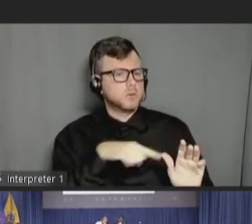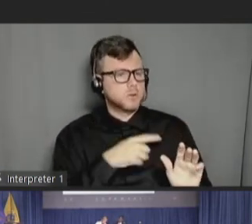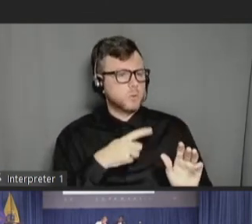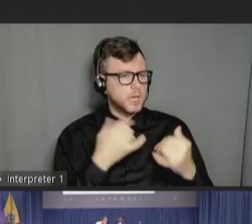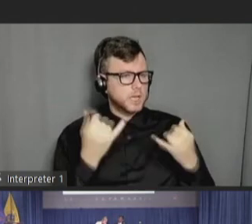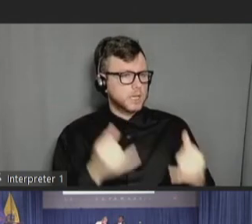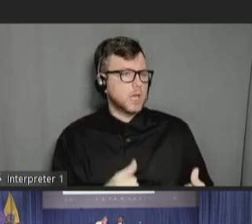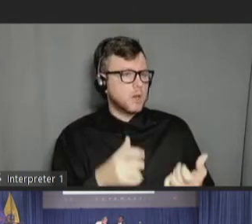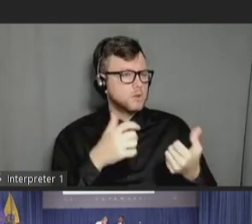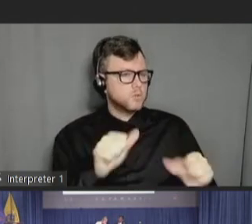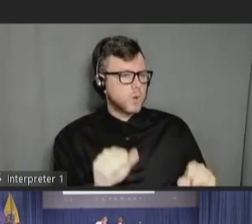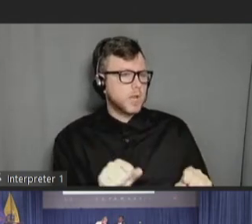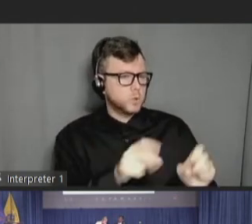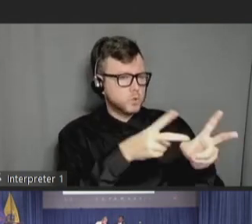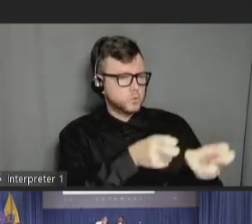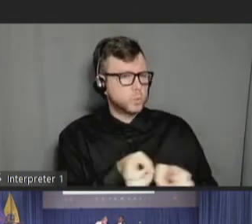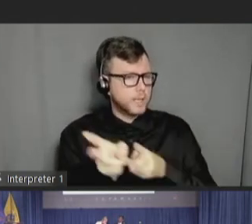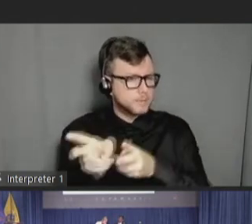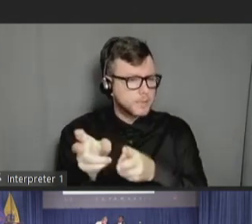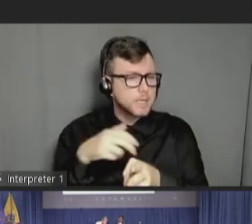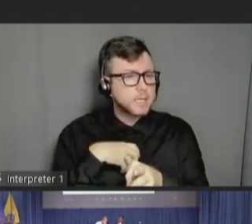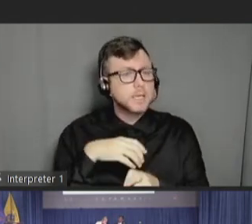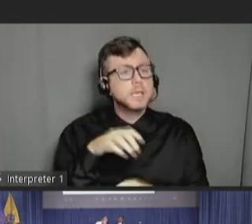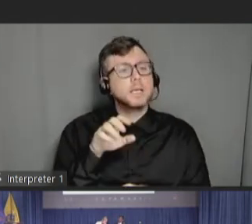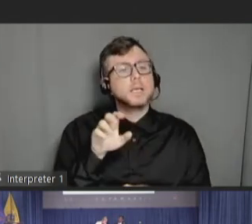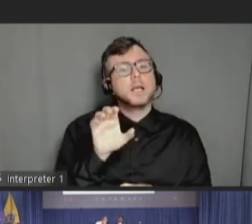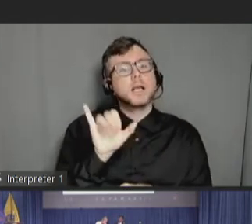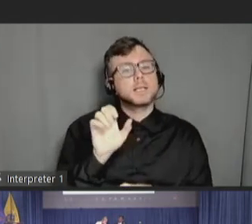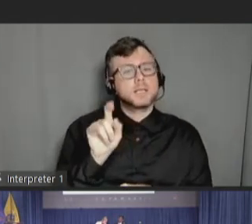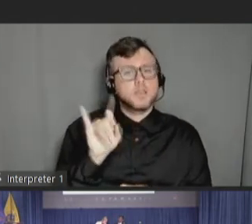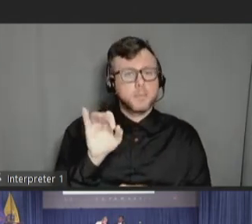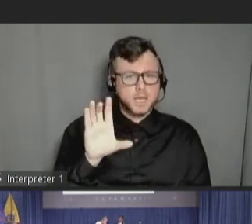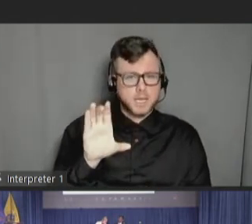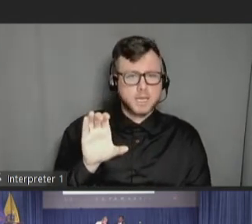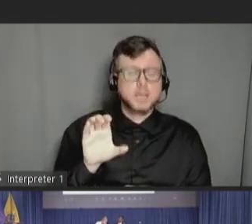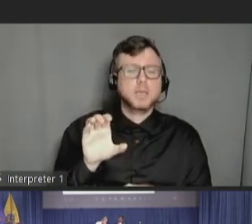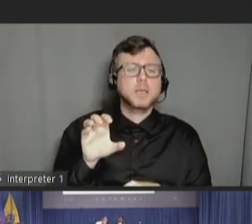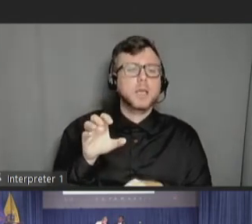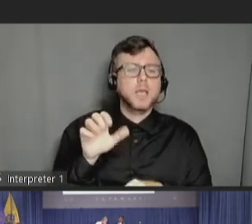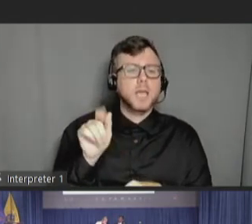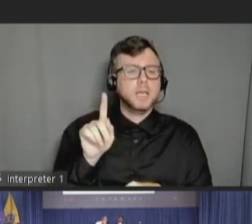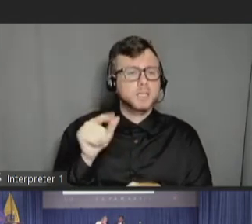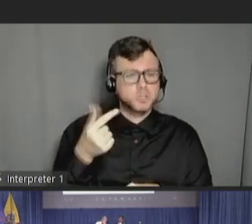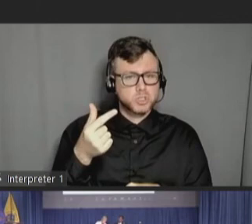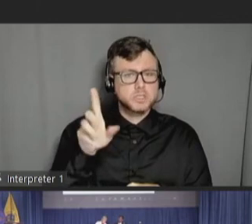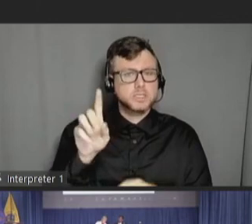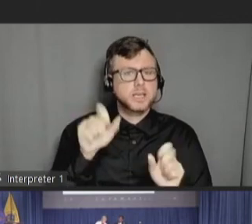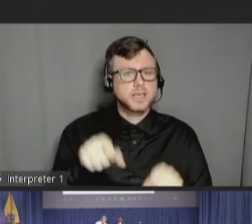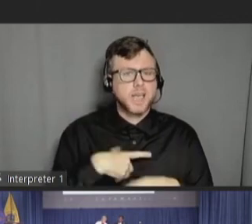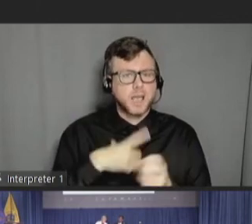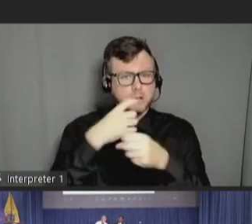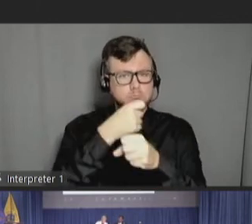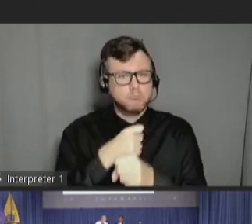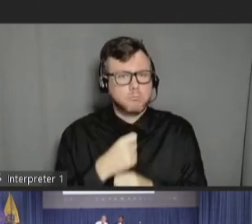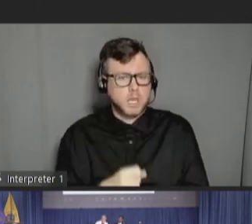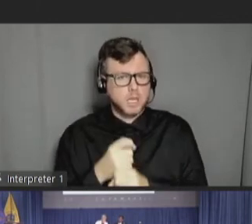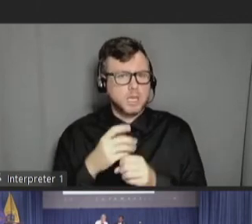transplant into chimeric antigens that can be more easily manufactured. Next,